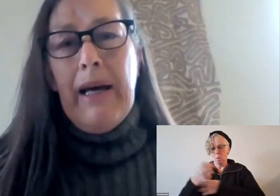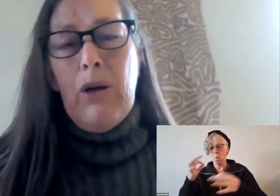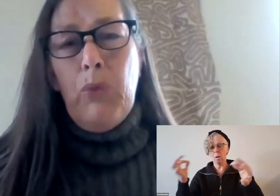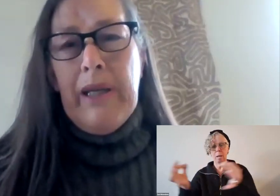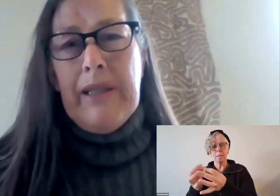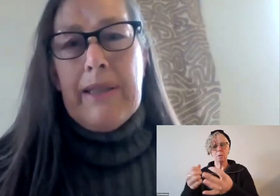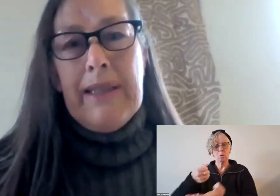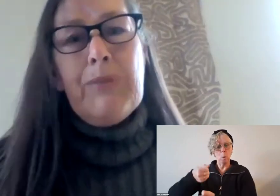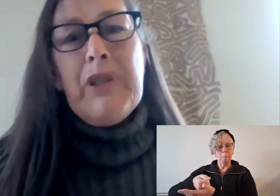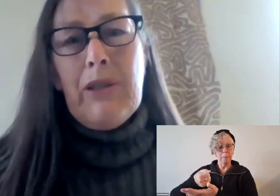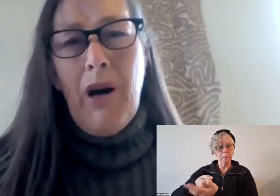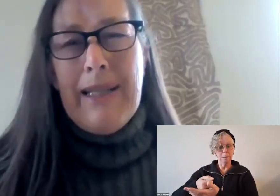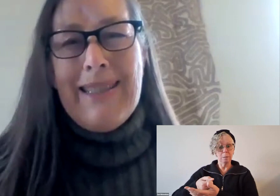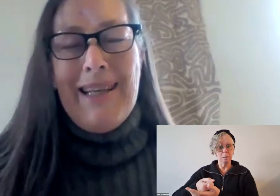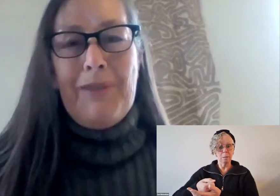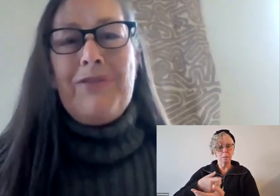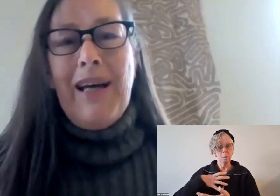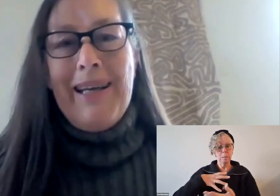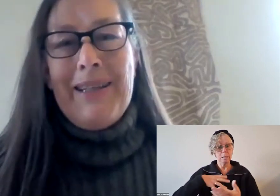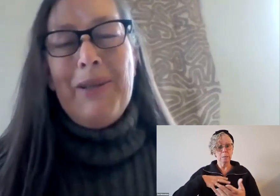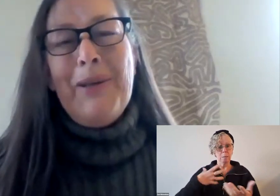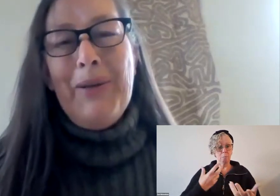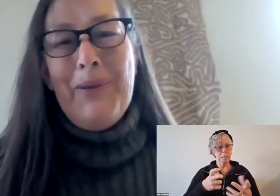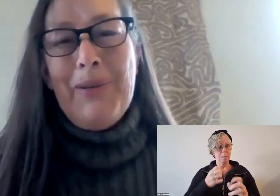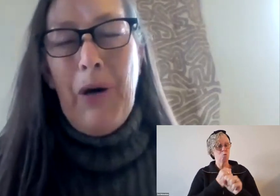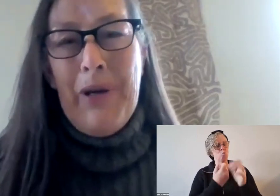that we did some really grindy stuff like going through